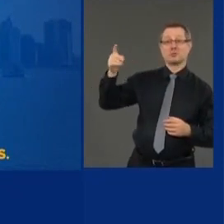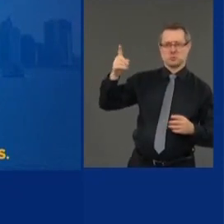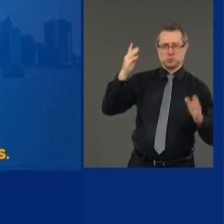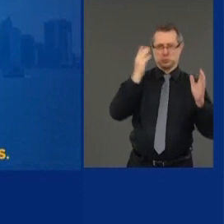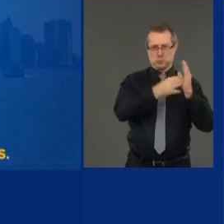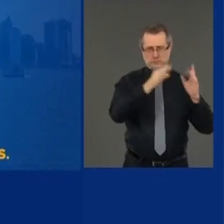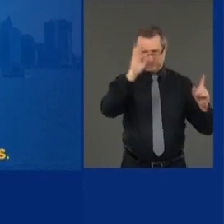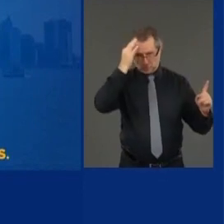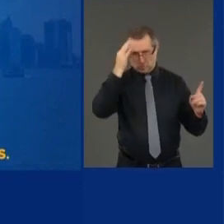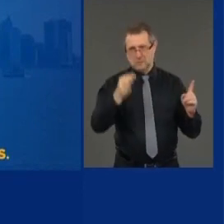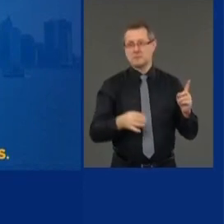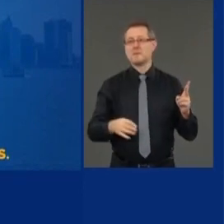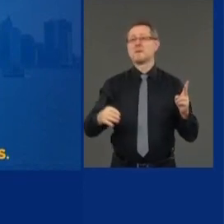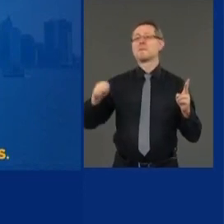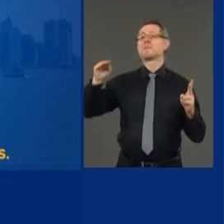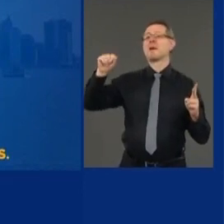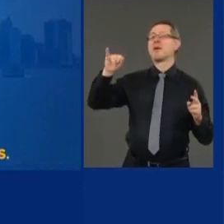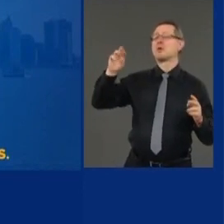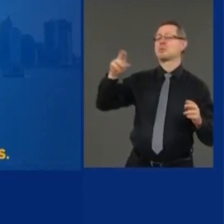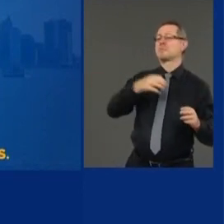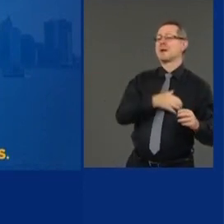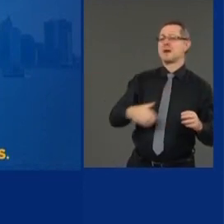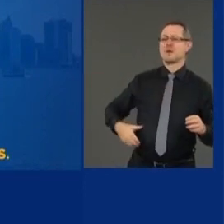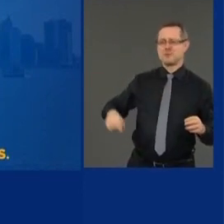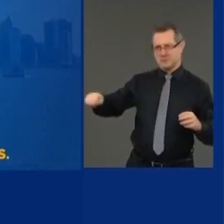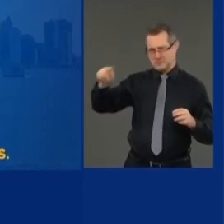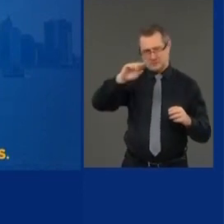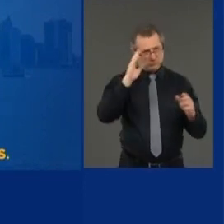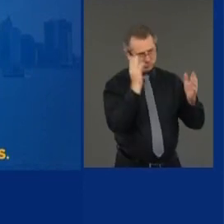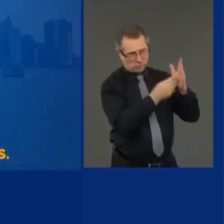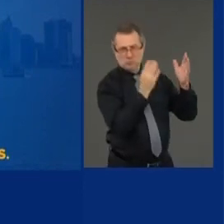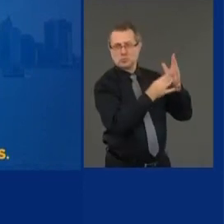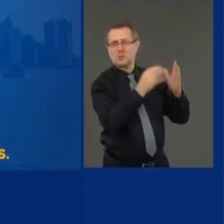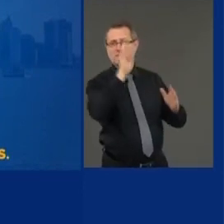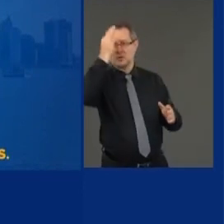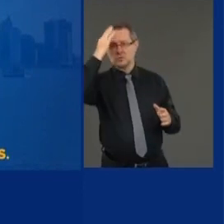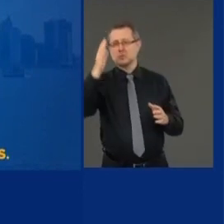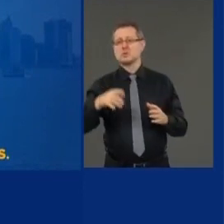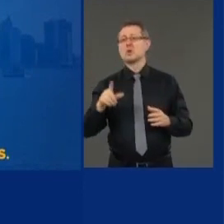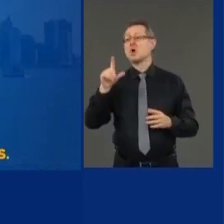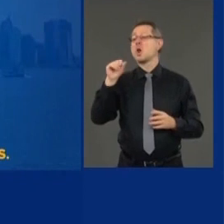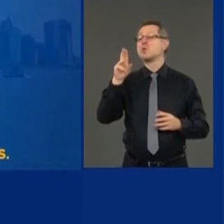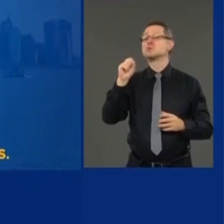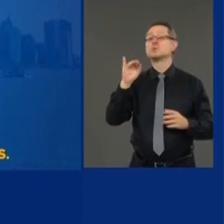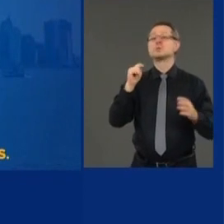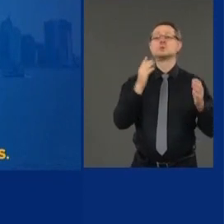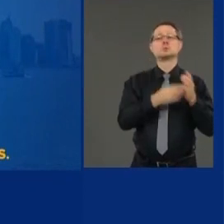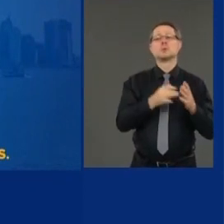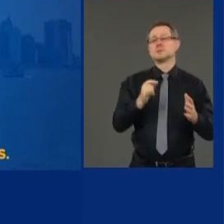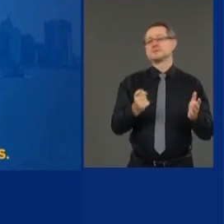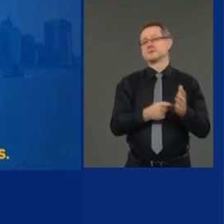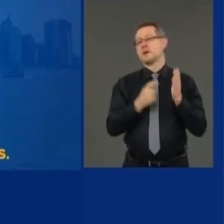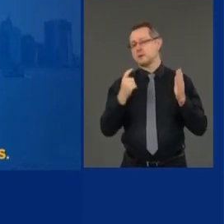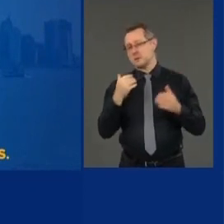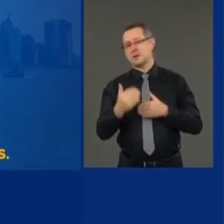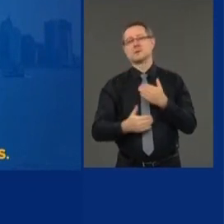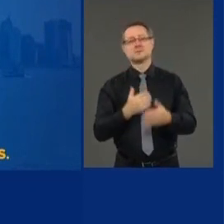THERE ARE NUMEROUS LAWSUITS. GOVERNORS HAVE SUED THE FEDERAL